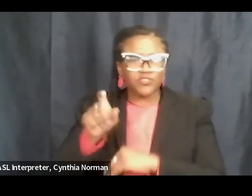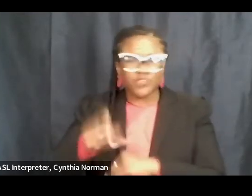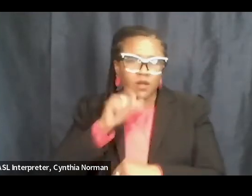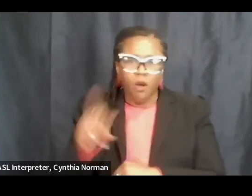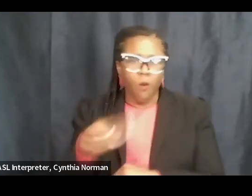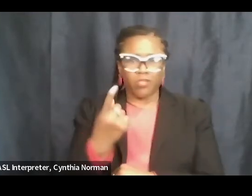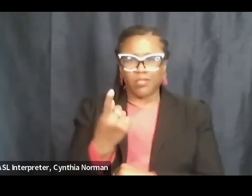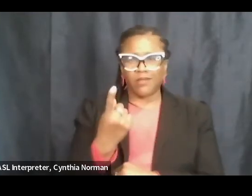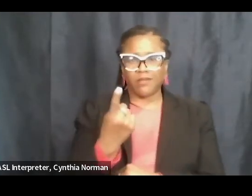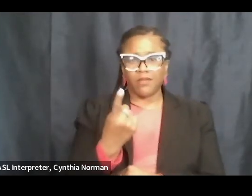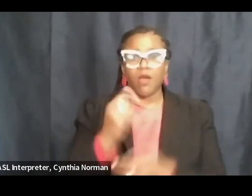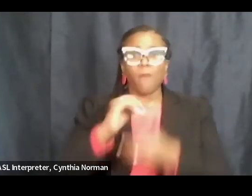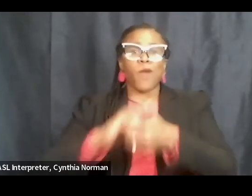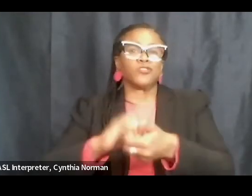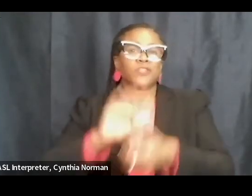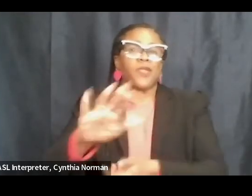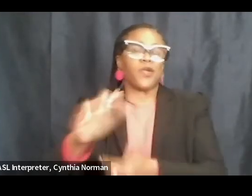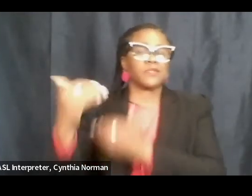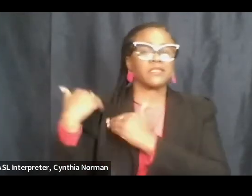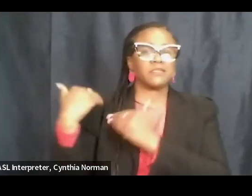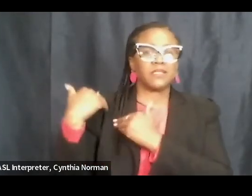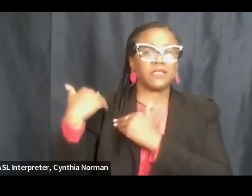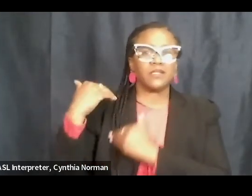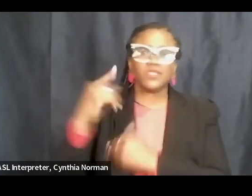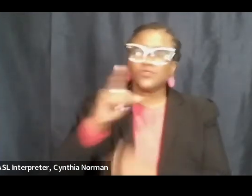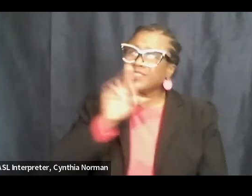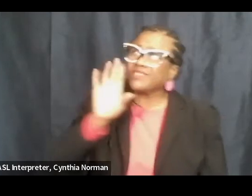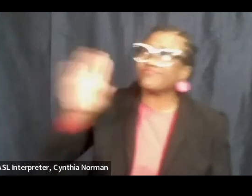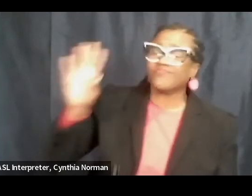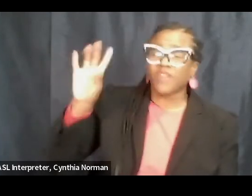This is the government's responsibility primarily. And